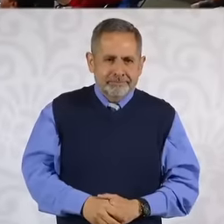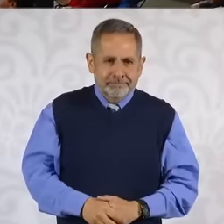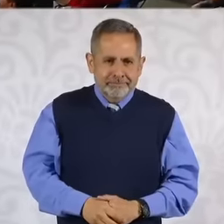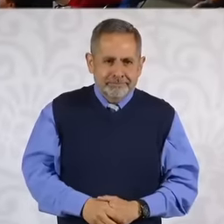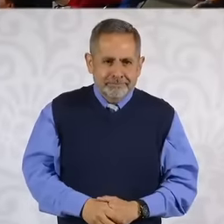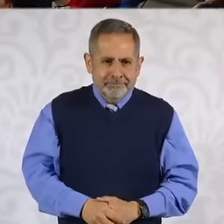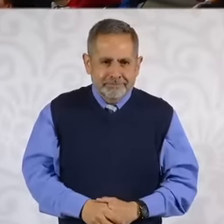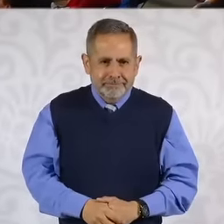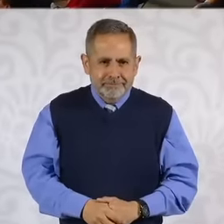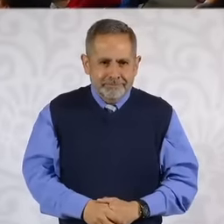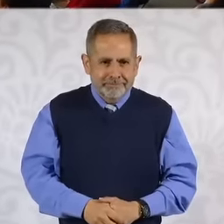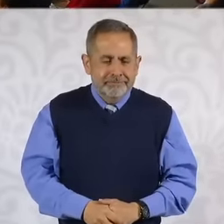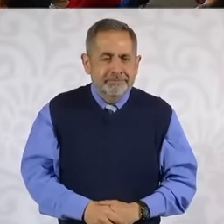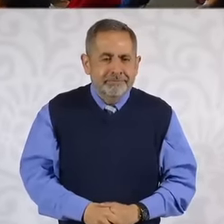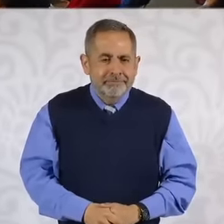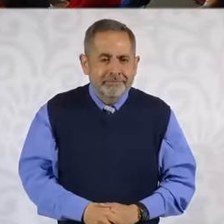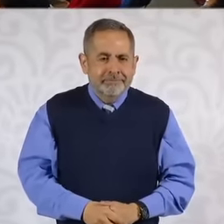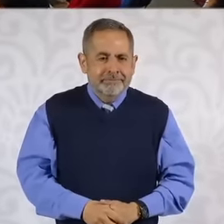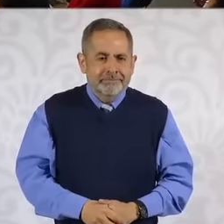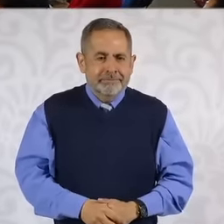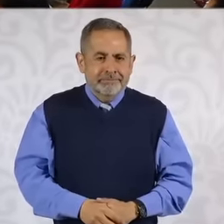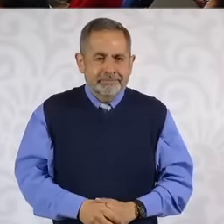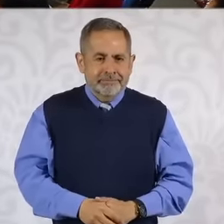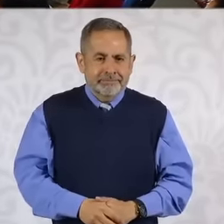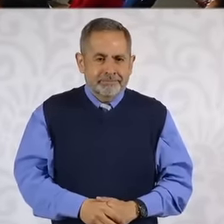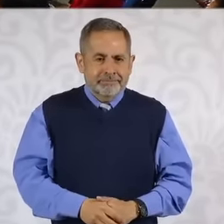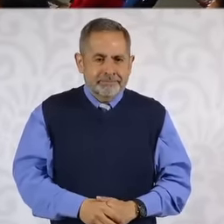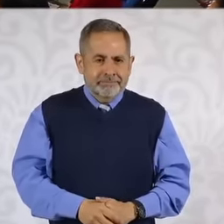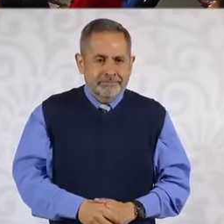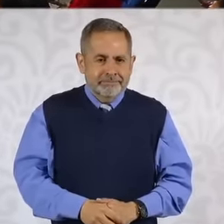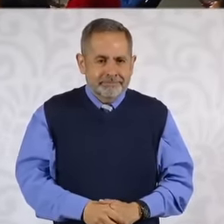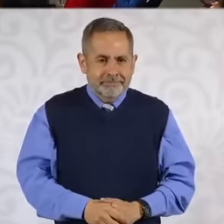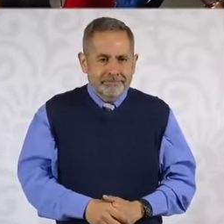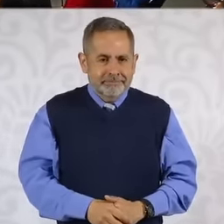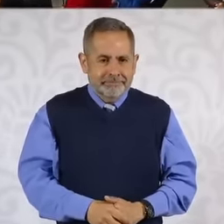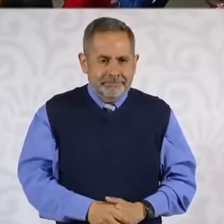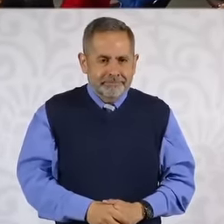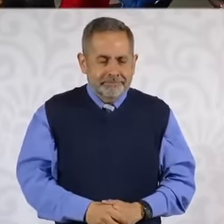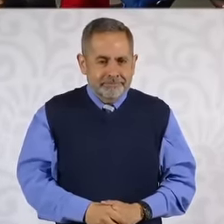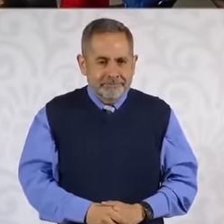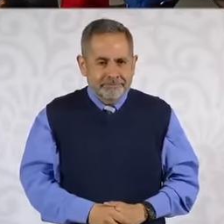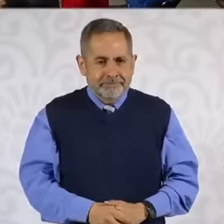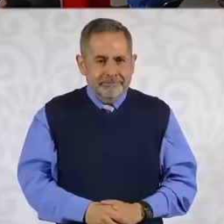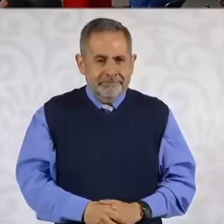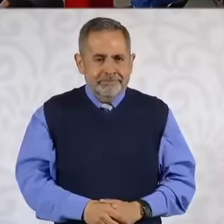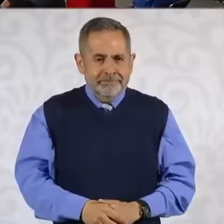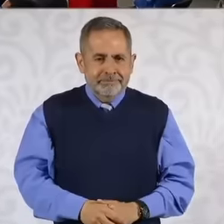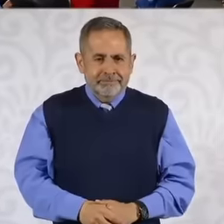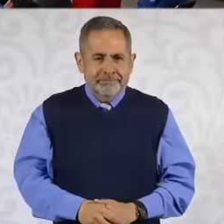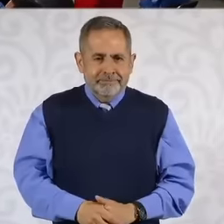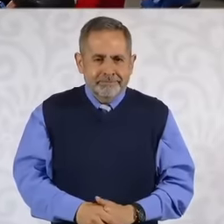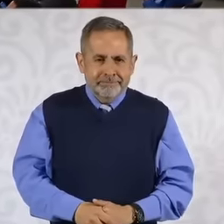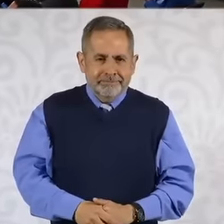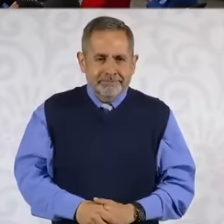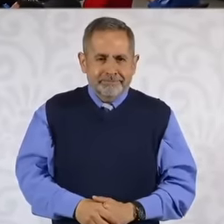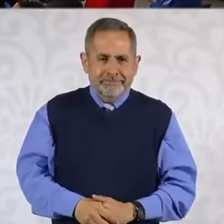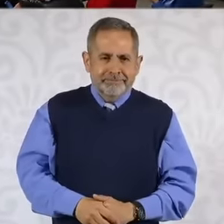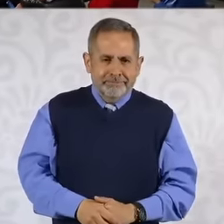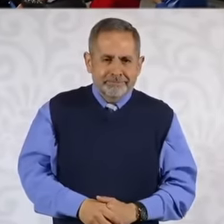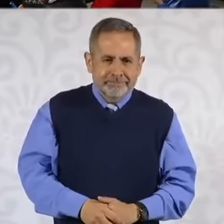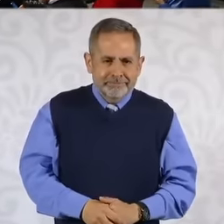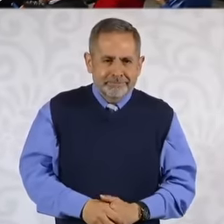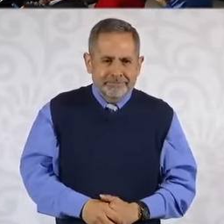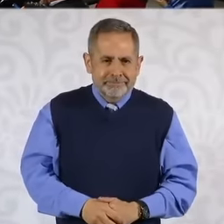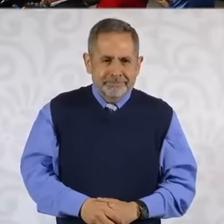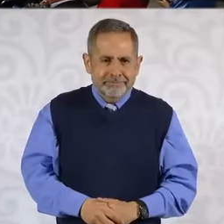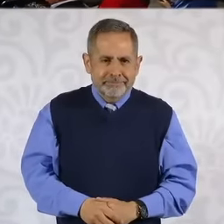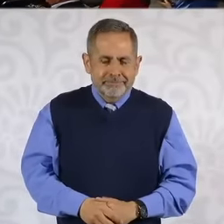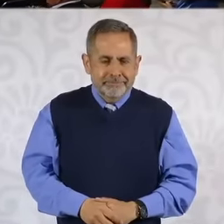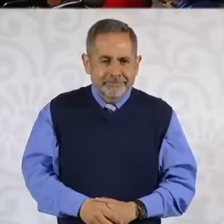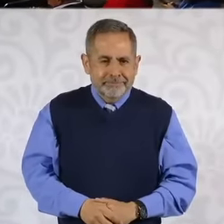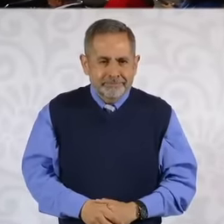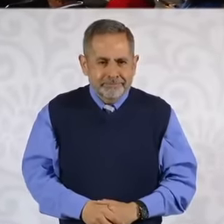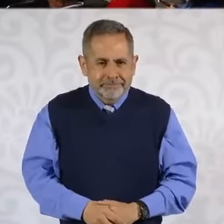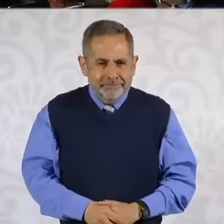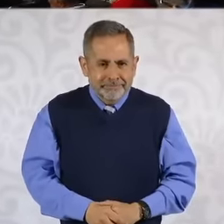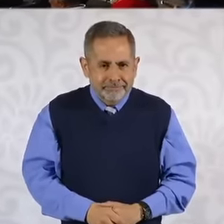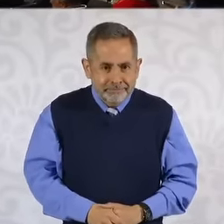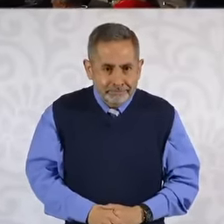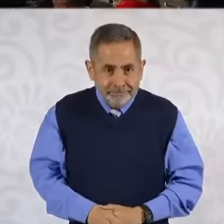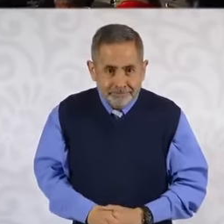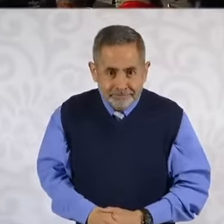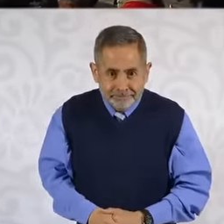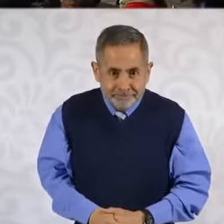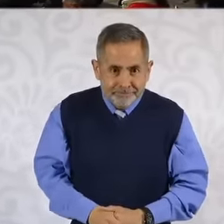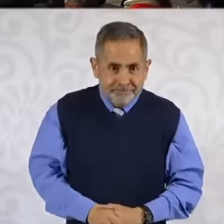interesting it doesn't send you anywhere